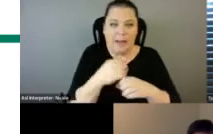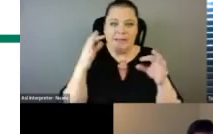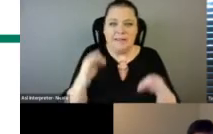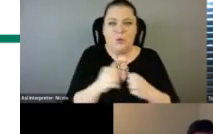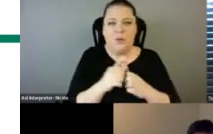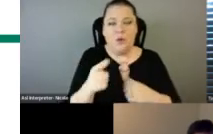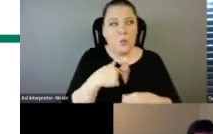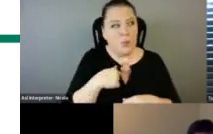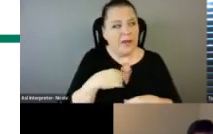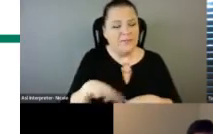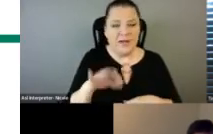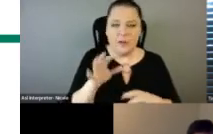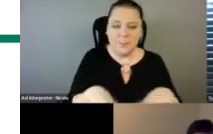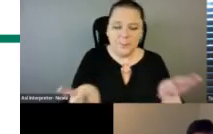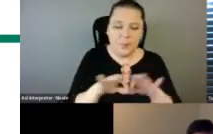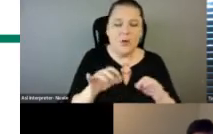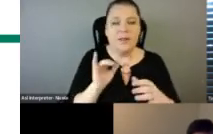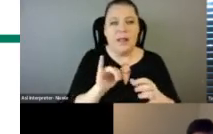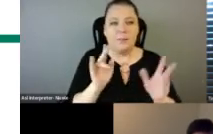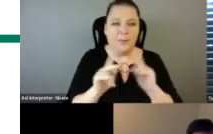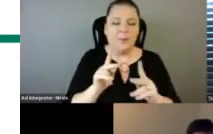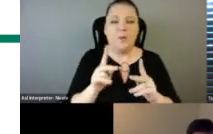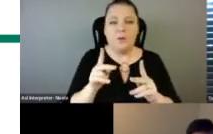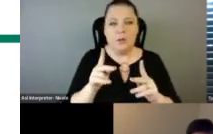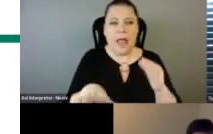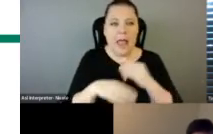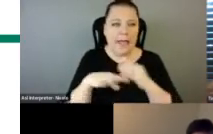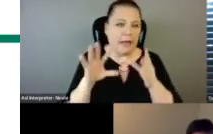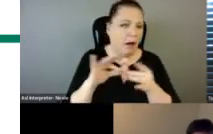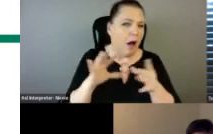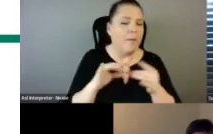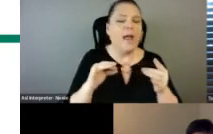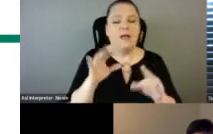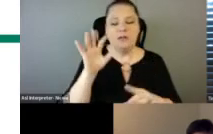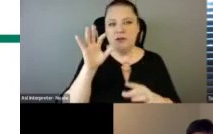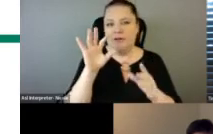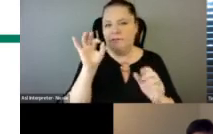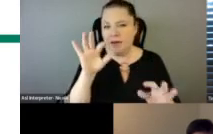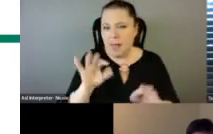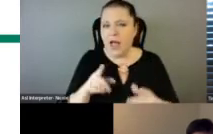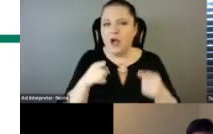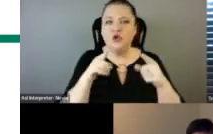have those folks adding comments along the process. There's a